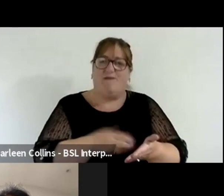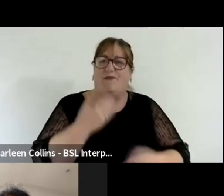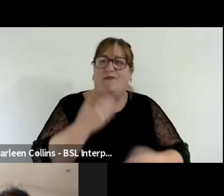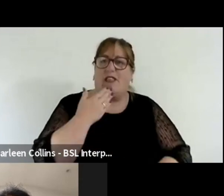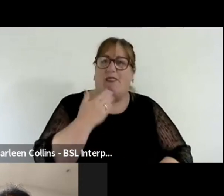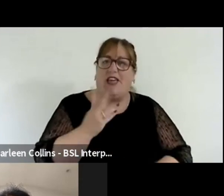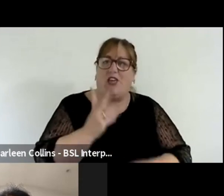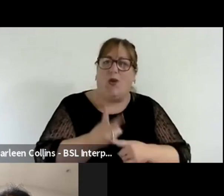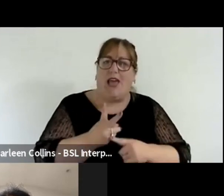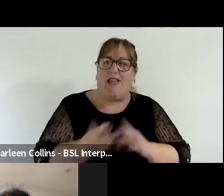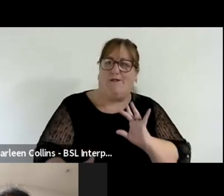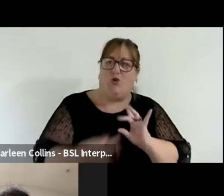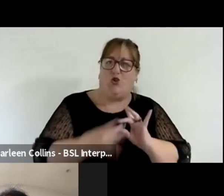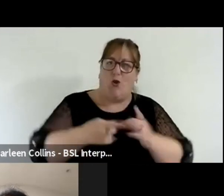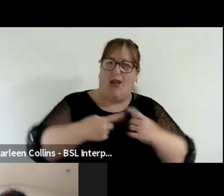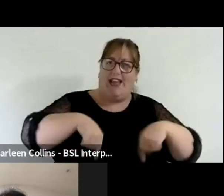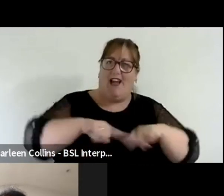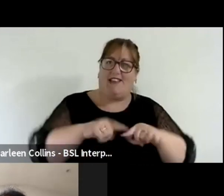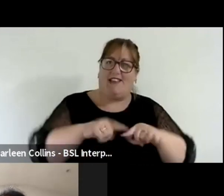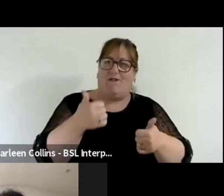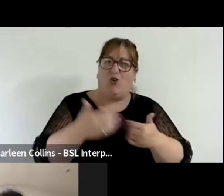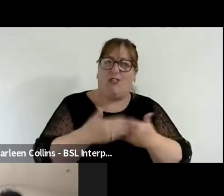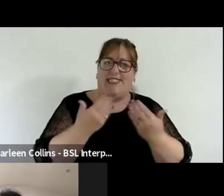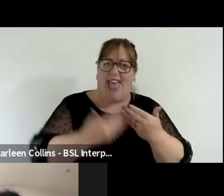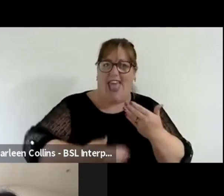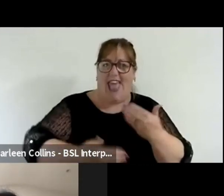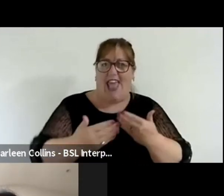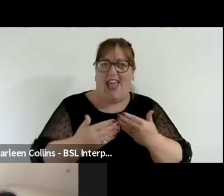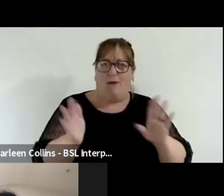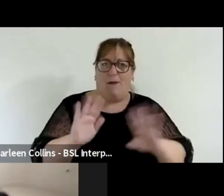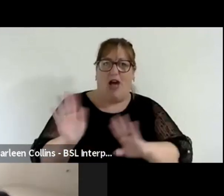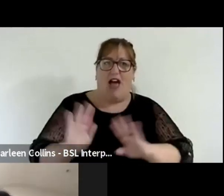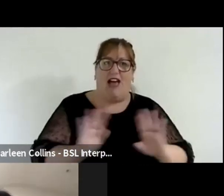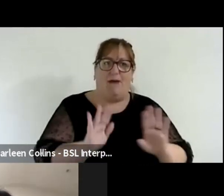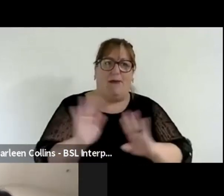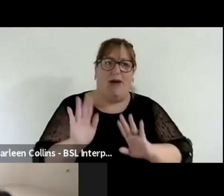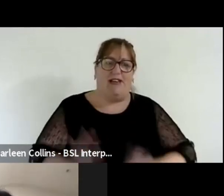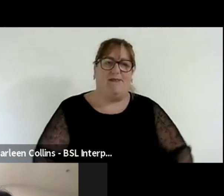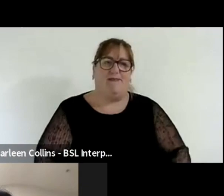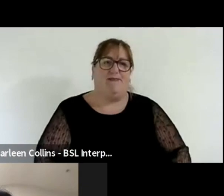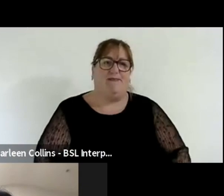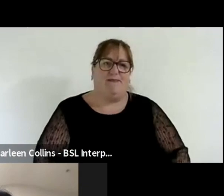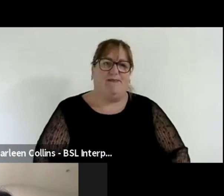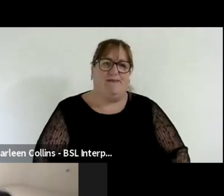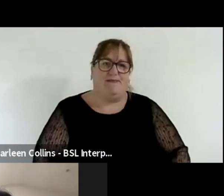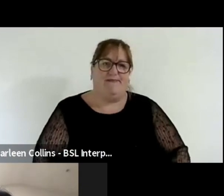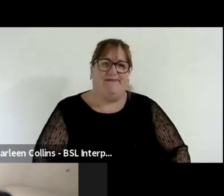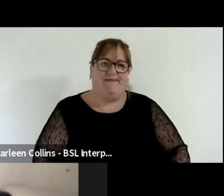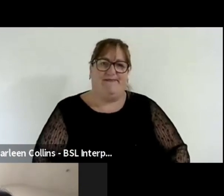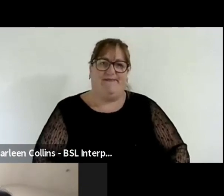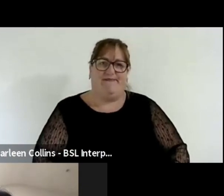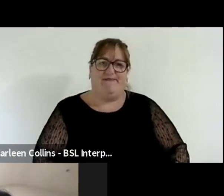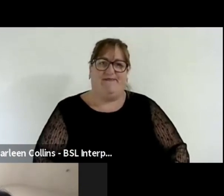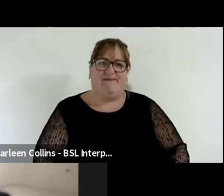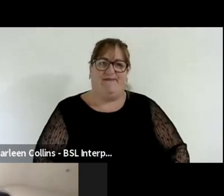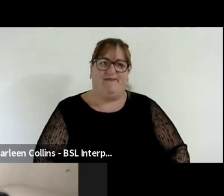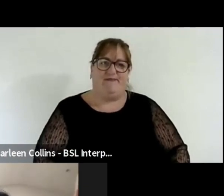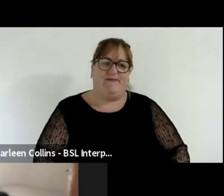Don't forget to go online and just register for those events. Or those future meet the employers. Thank you again everyone for joining. Have a fabulous day. Bye.